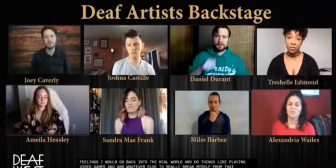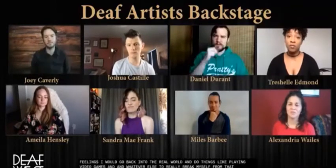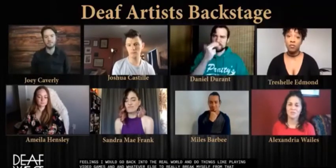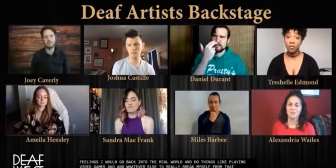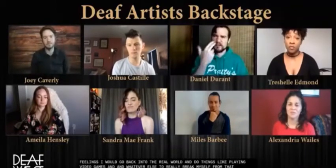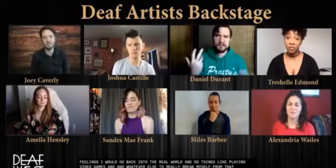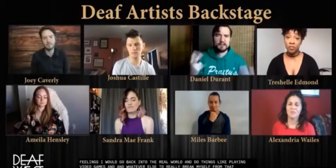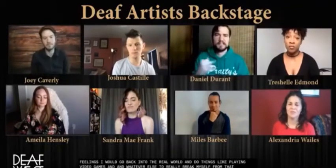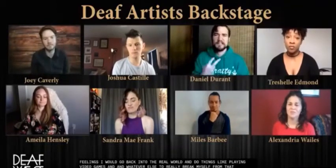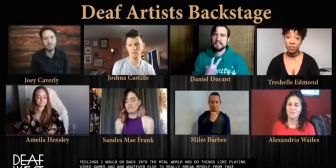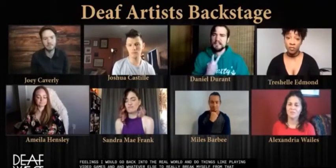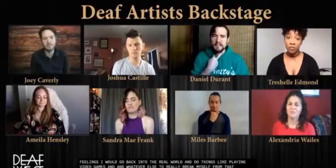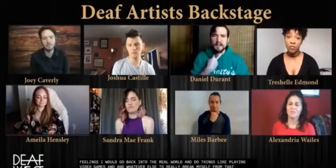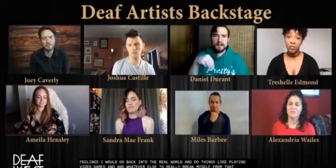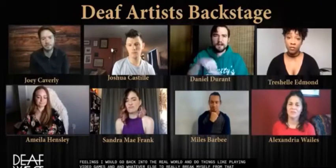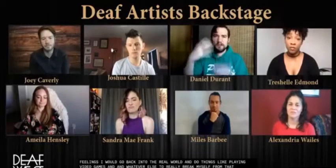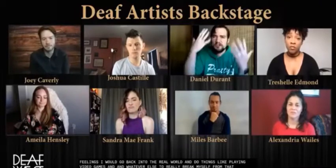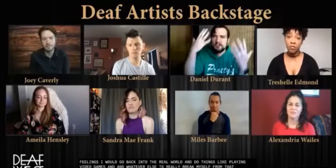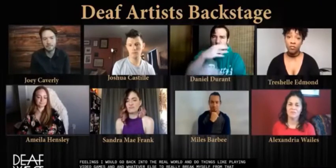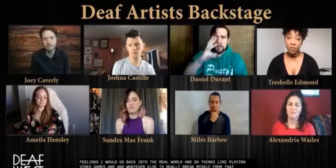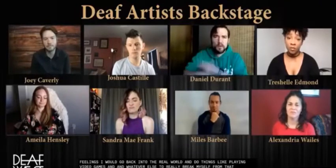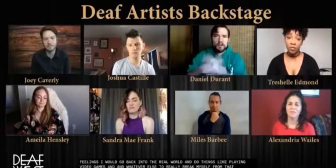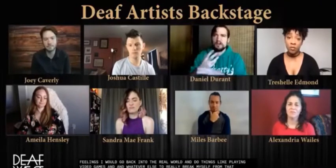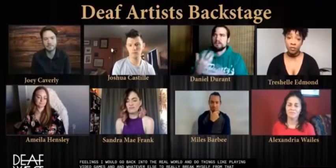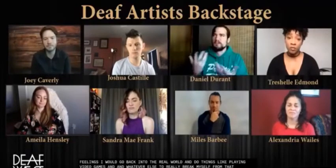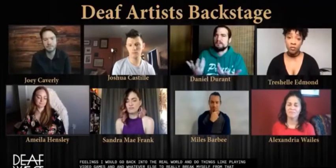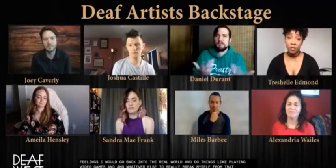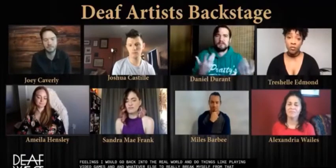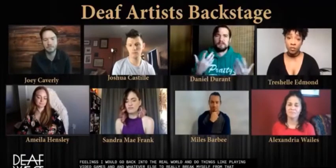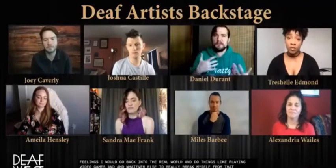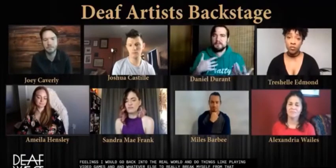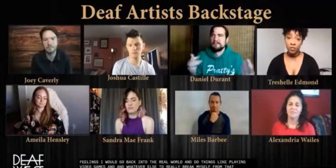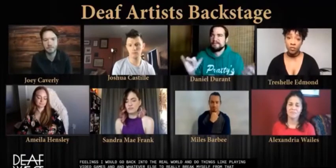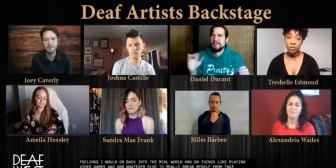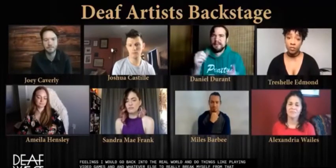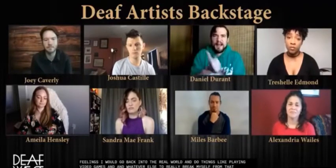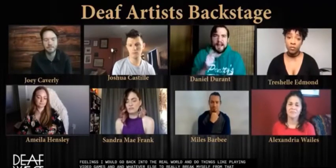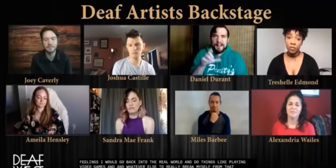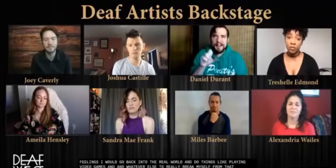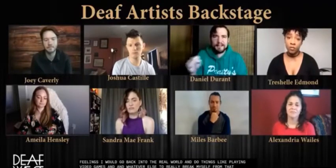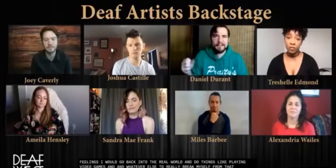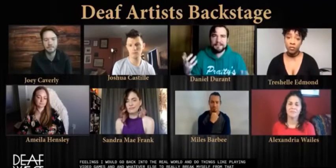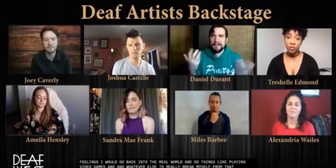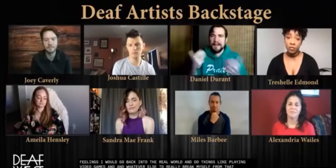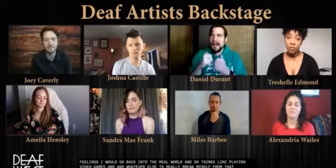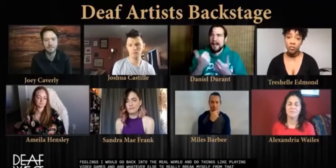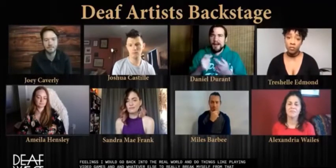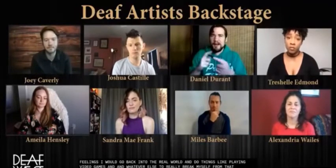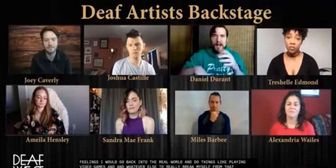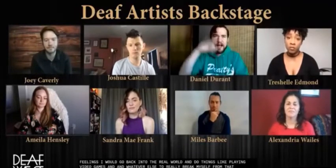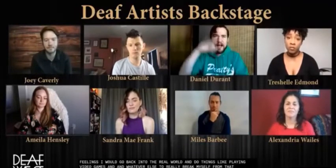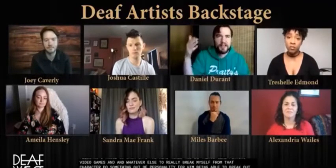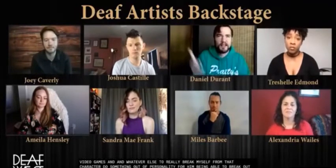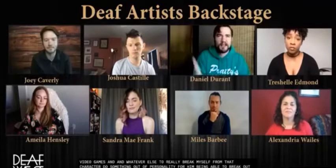And when he commits suicide, is a very dark ugly world and he feels helpless.